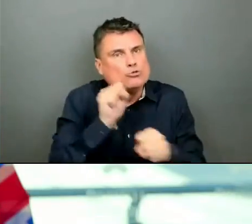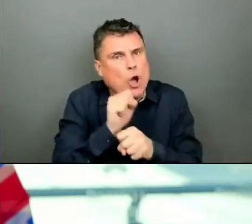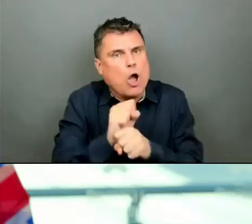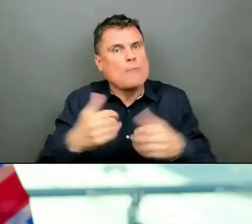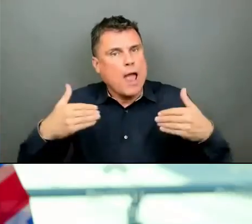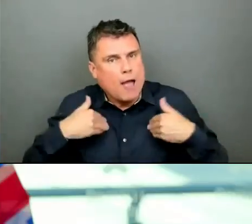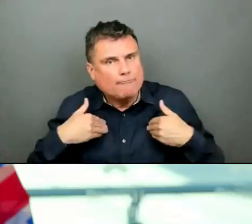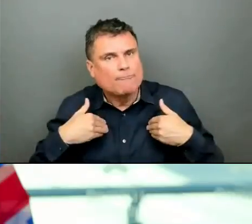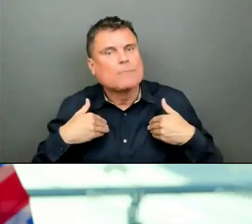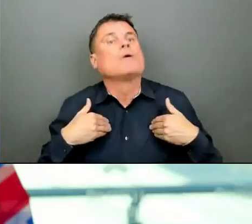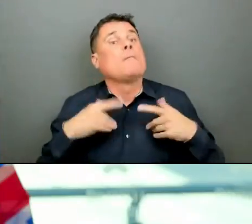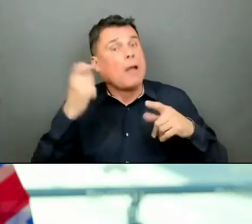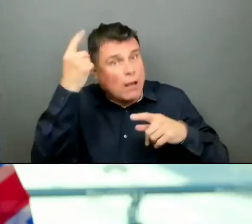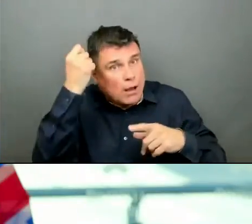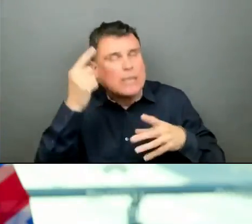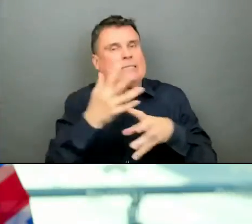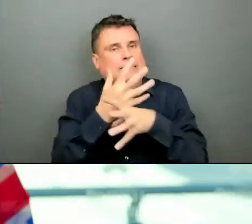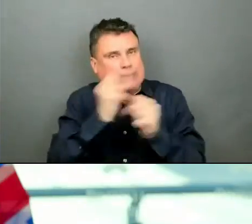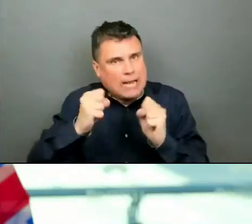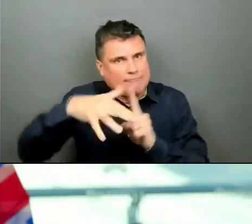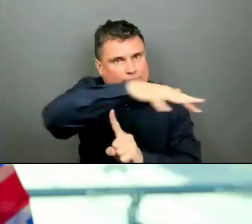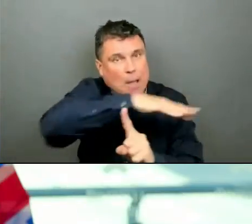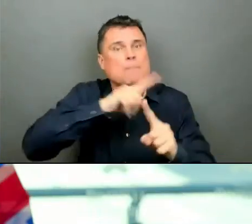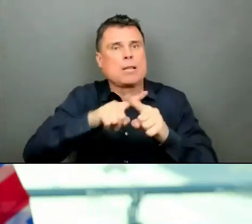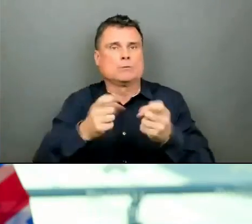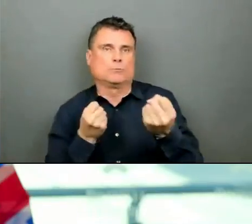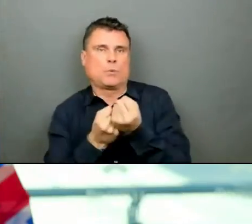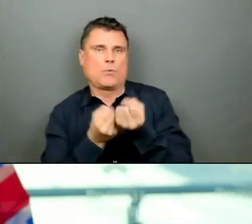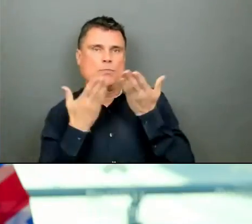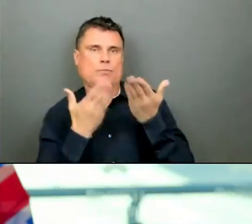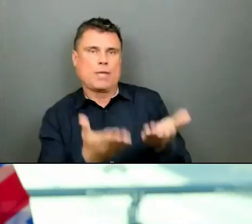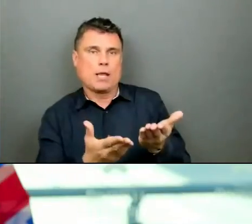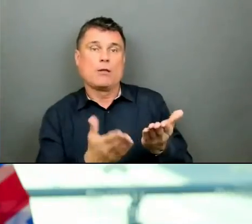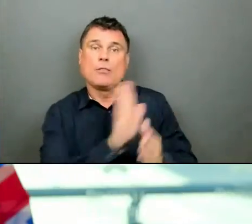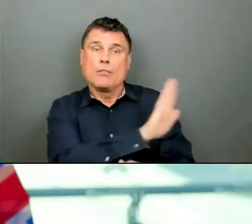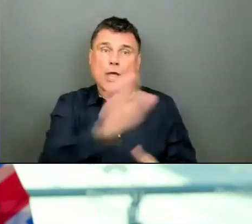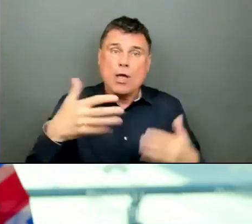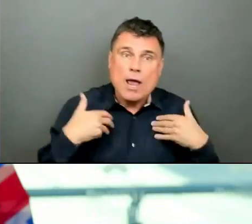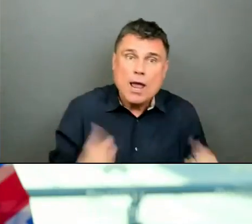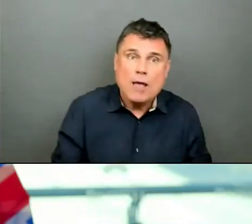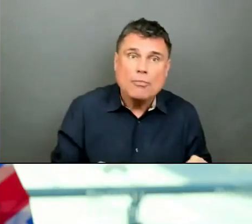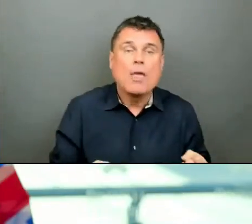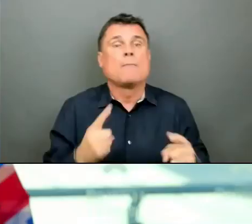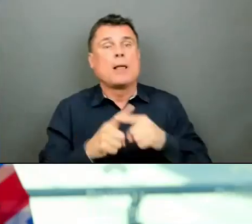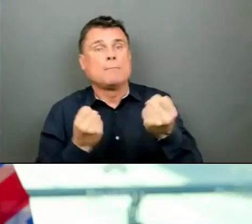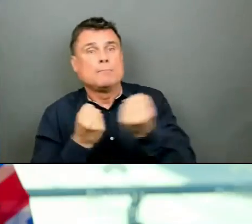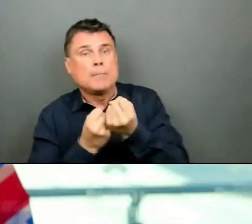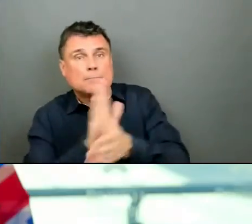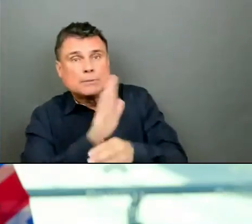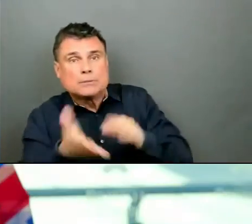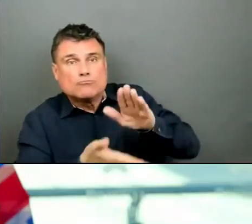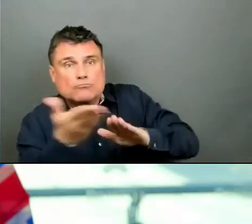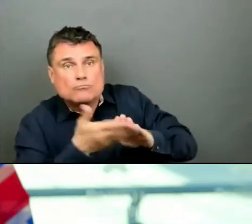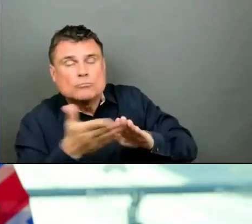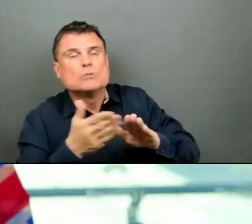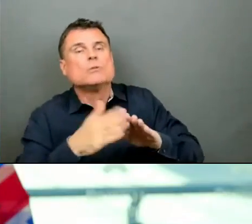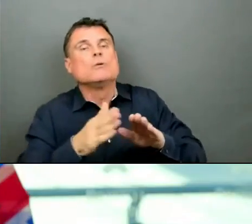place and support public health and businesses to control outbreaks and to prevent outbreaks in businesses going